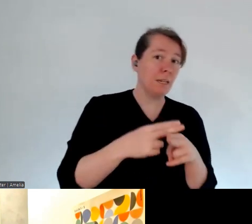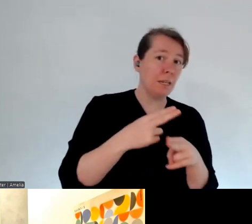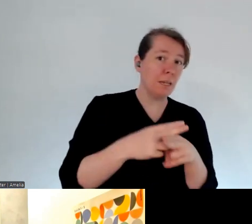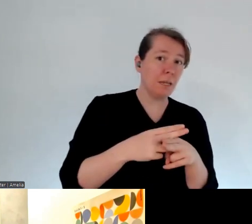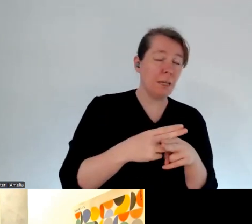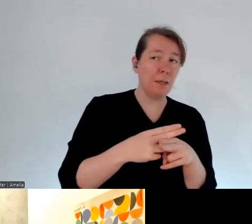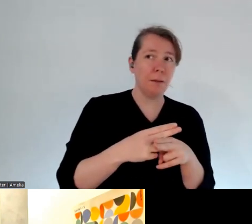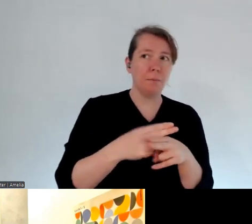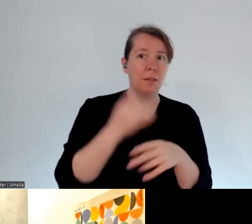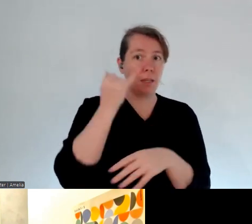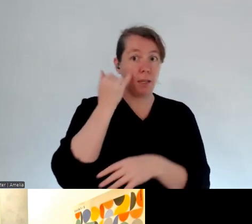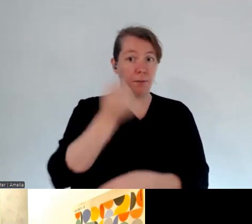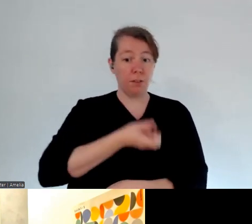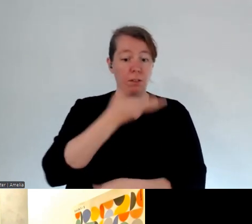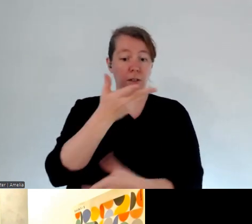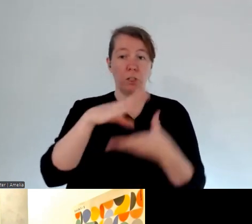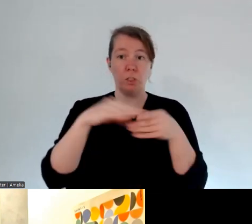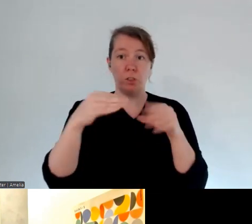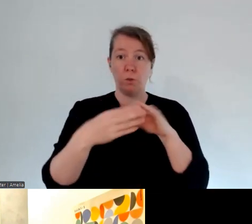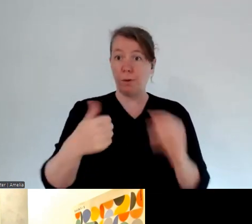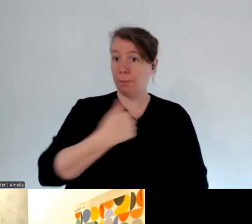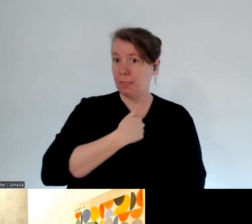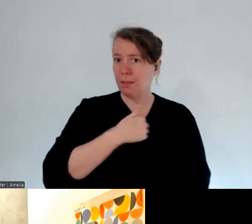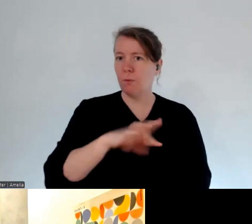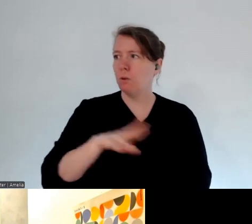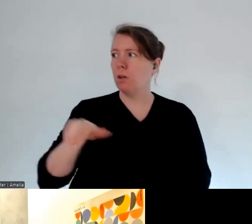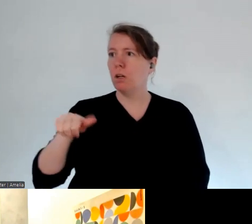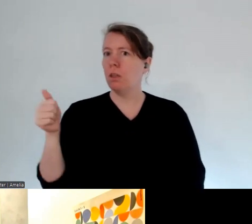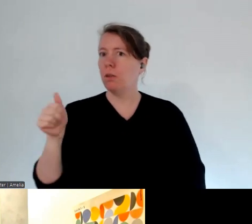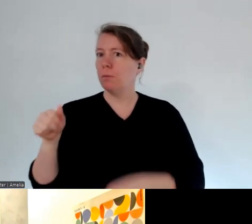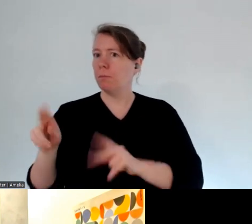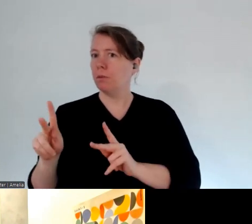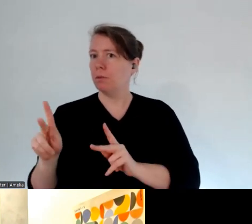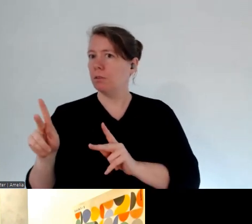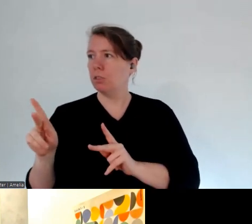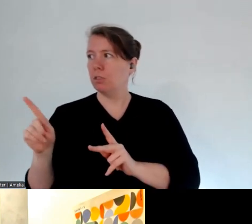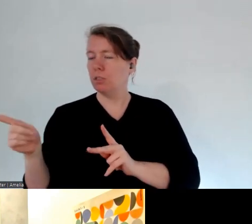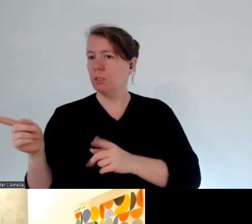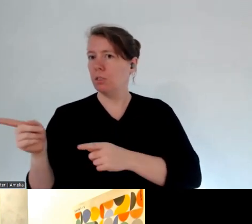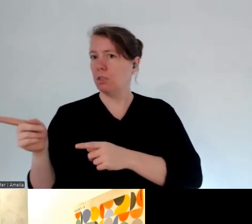to tell their story, so that's important. I also think copyright is important.